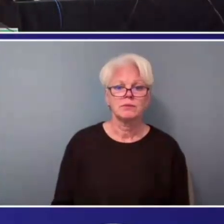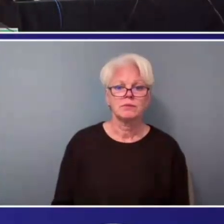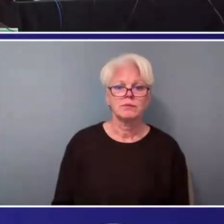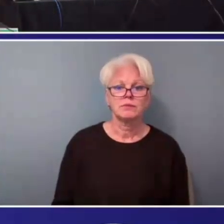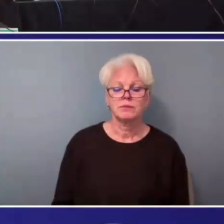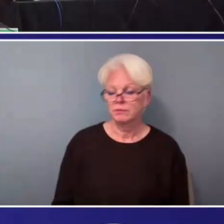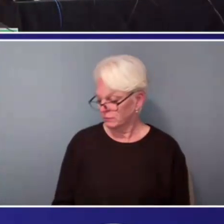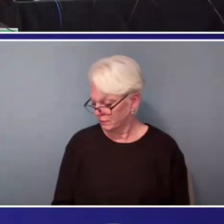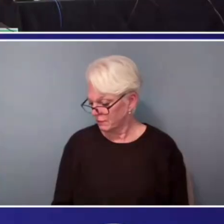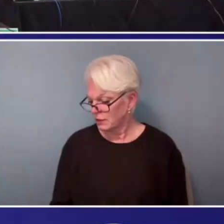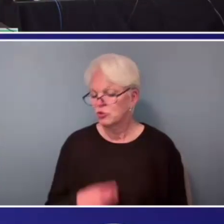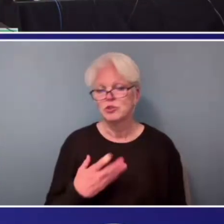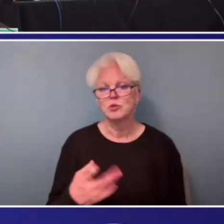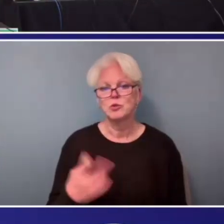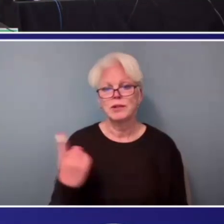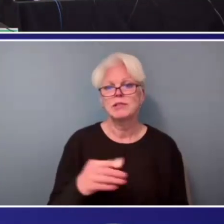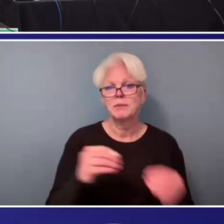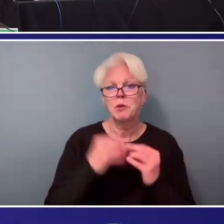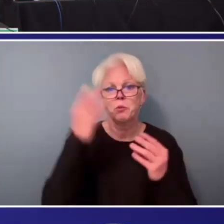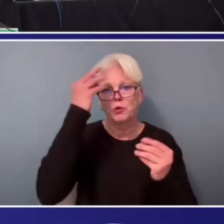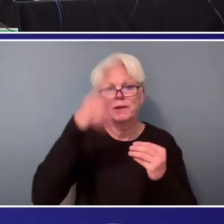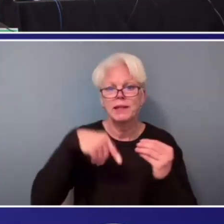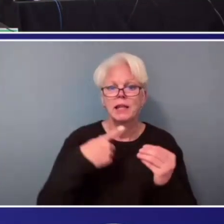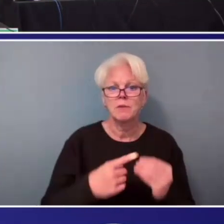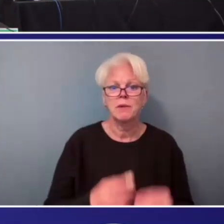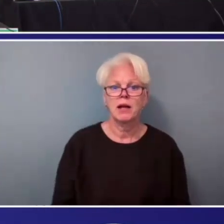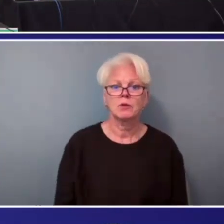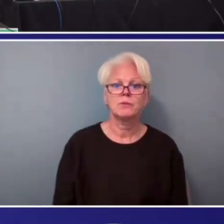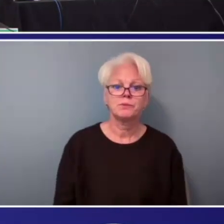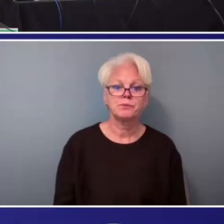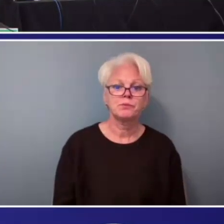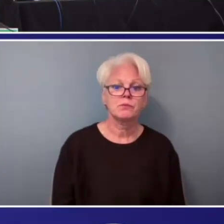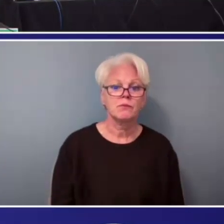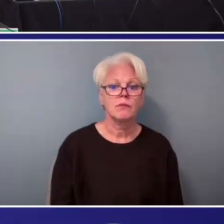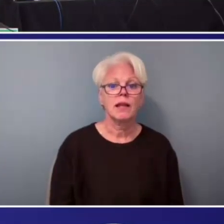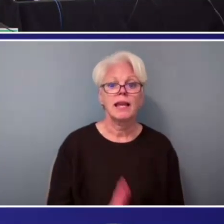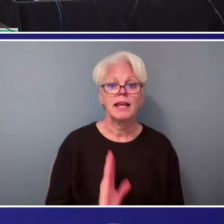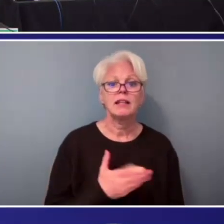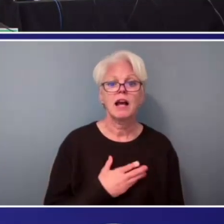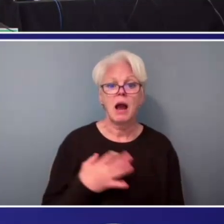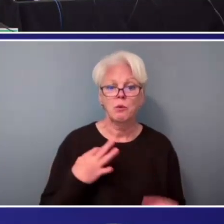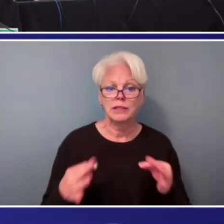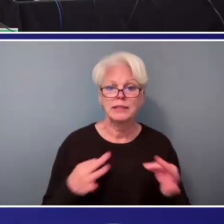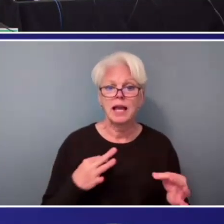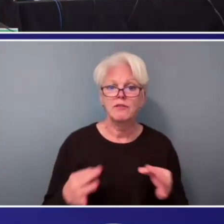something to think about. So in our definition of -- and we've talked about it